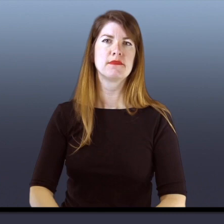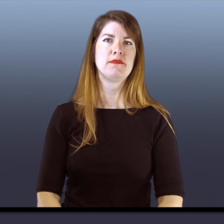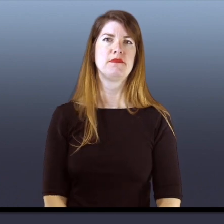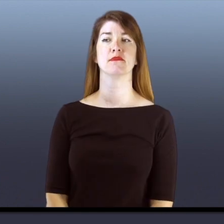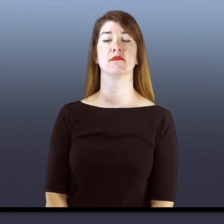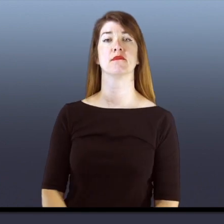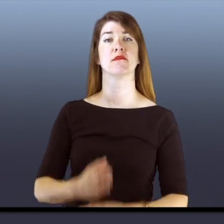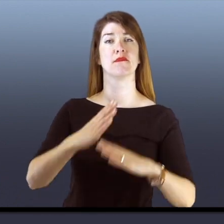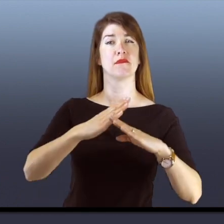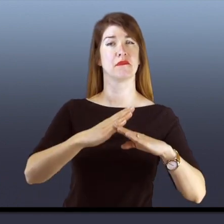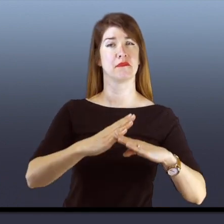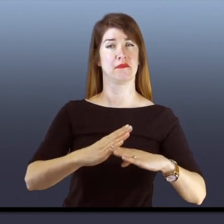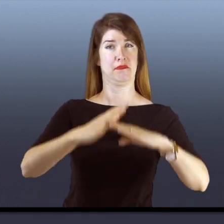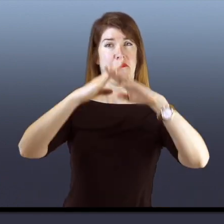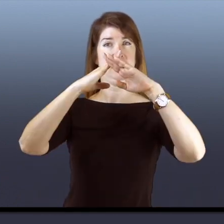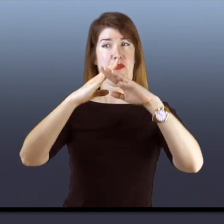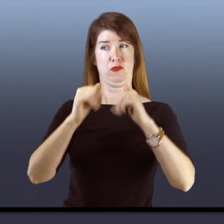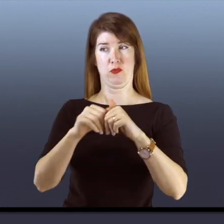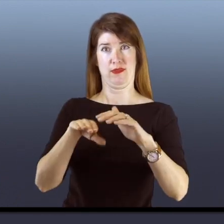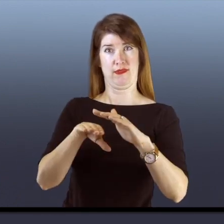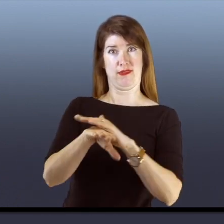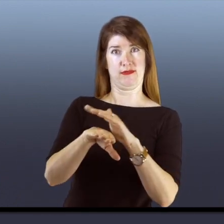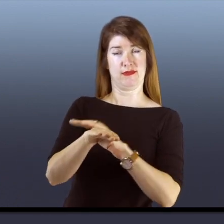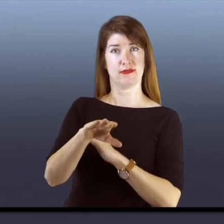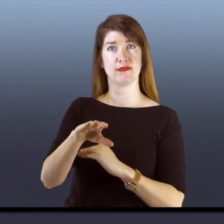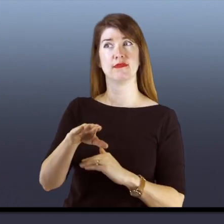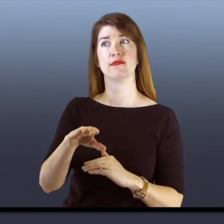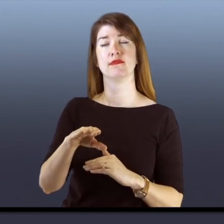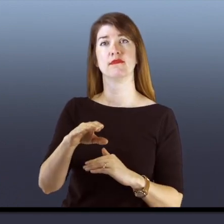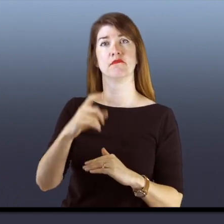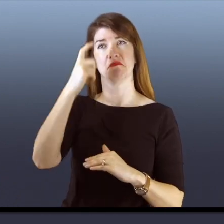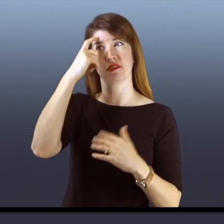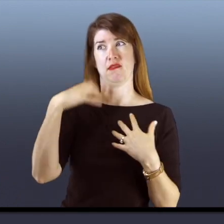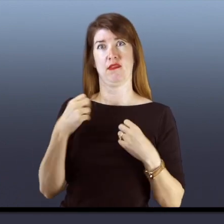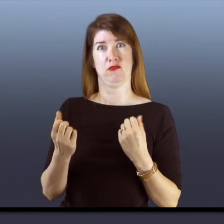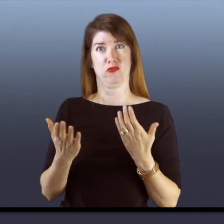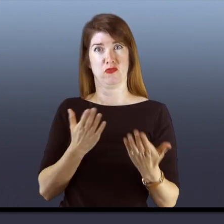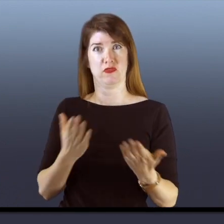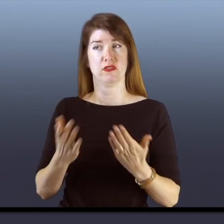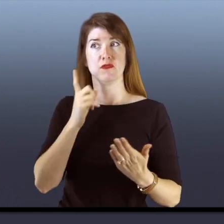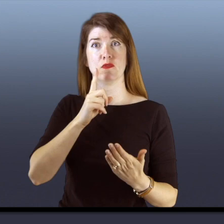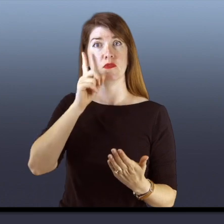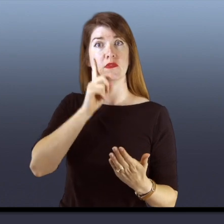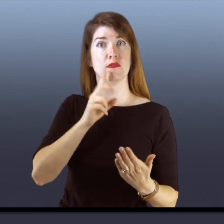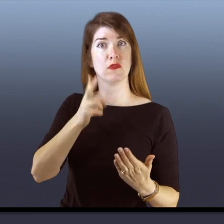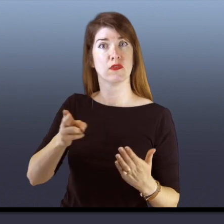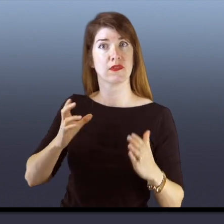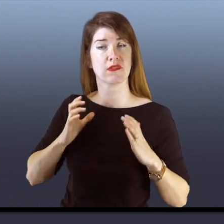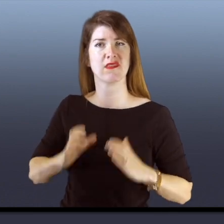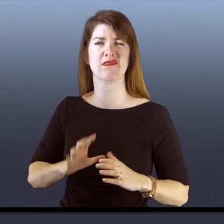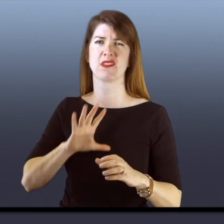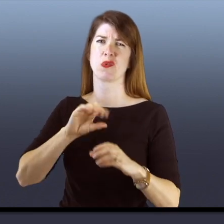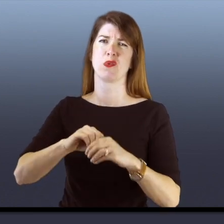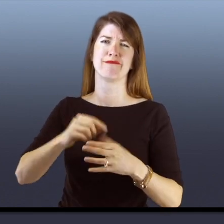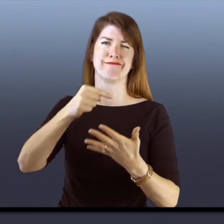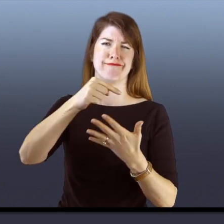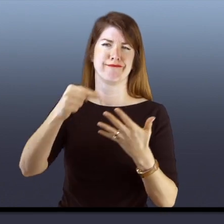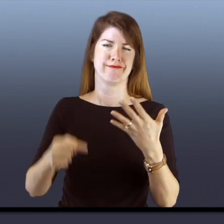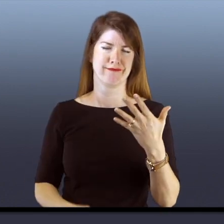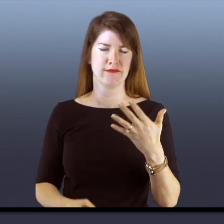to accessing mental health services include a lot of different factors. First of all, the deaf and hard of hearing client may not have knowledge of where